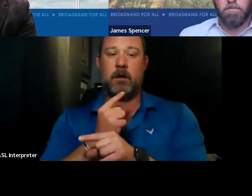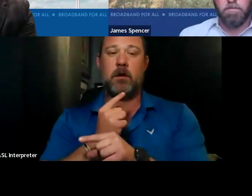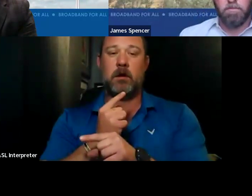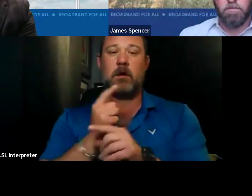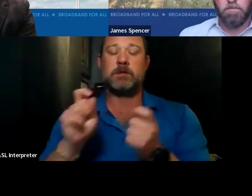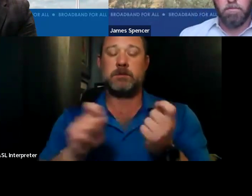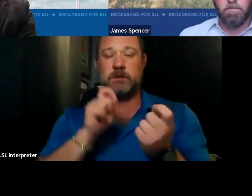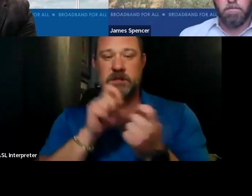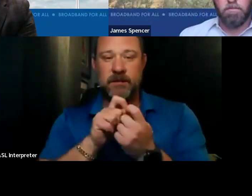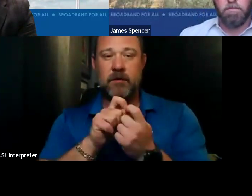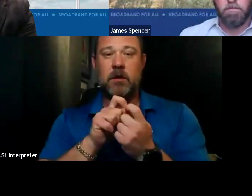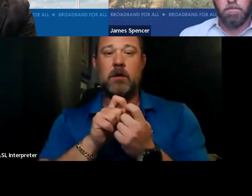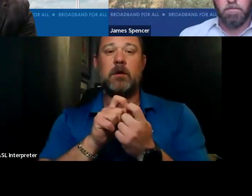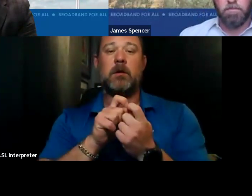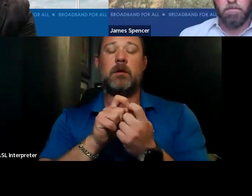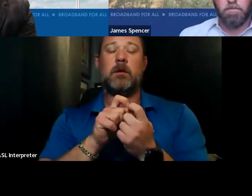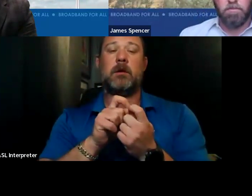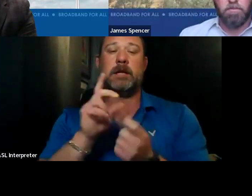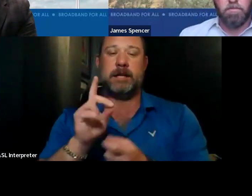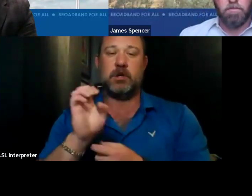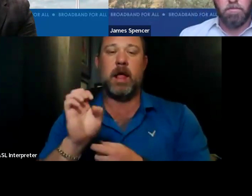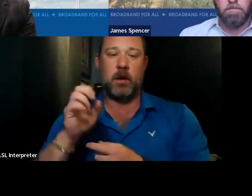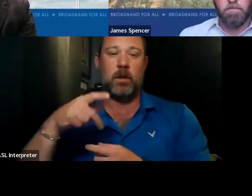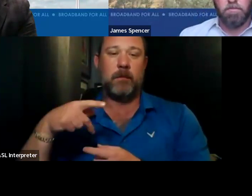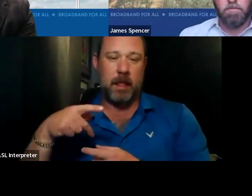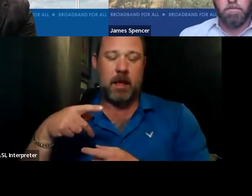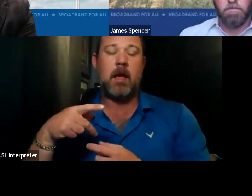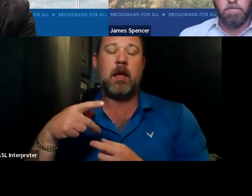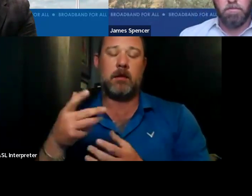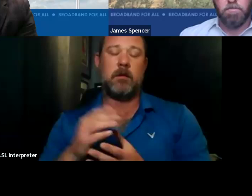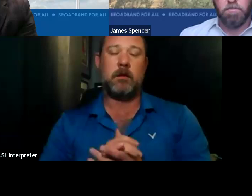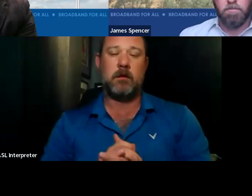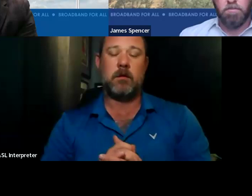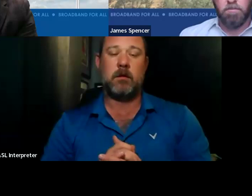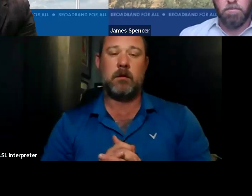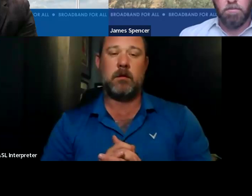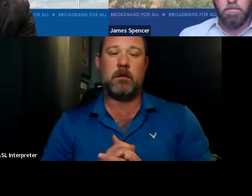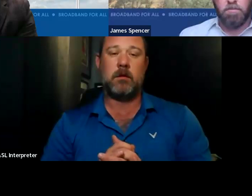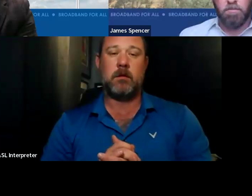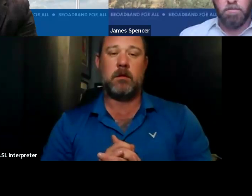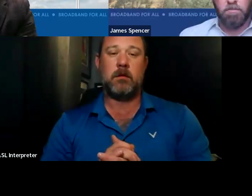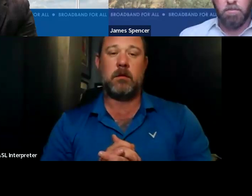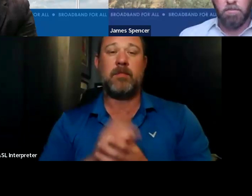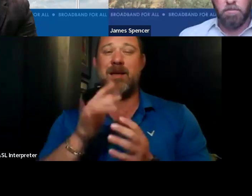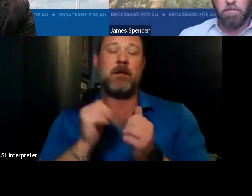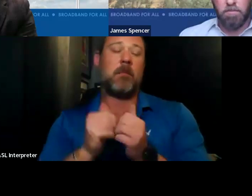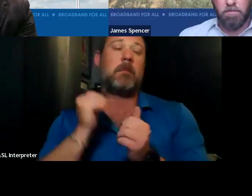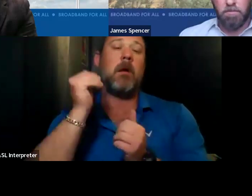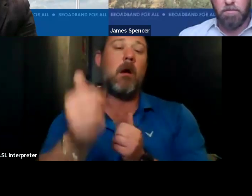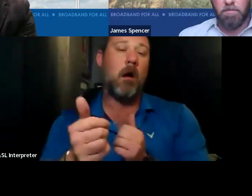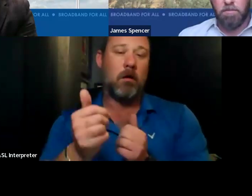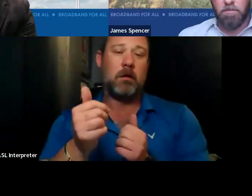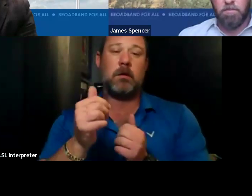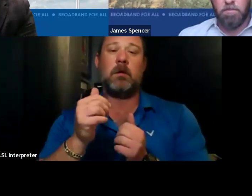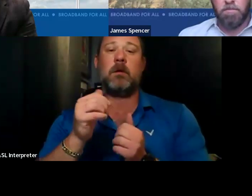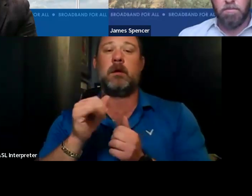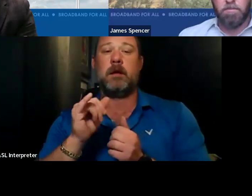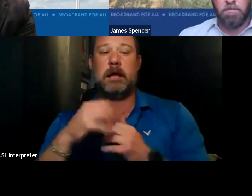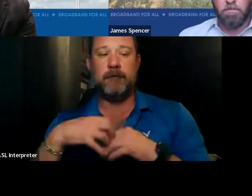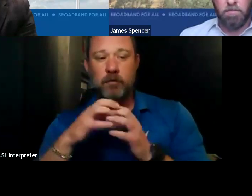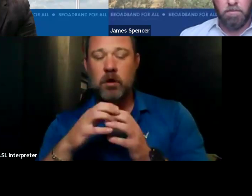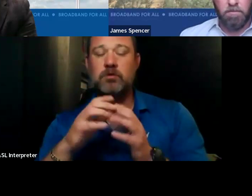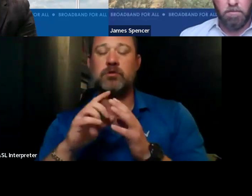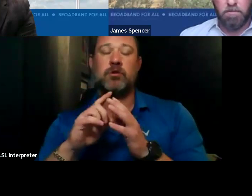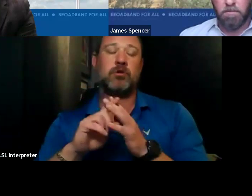specific Digital Equity Plans that that go beyond just infrastructure deployment programs